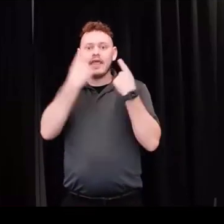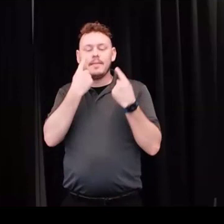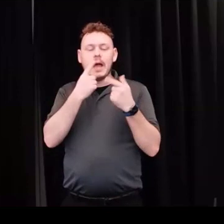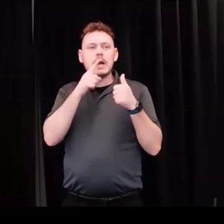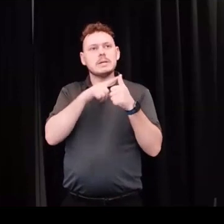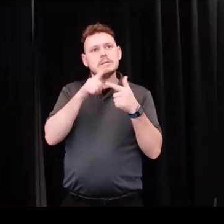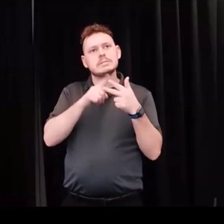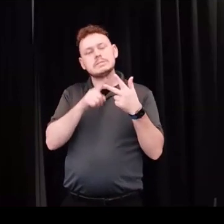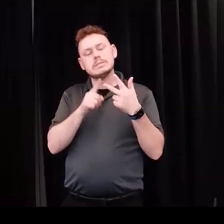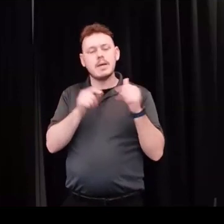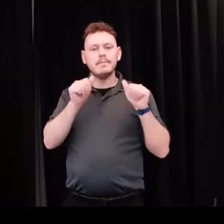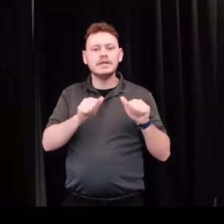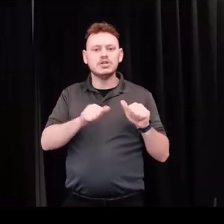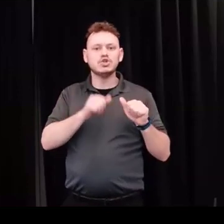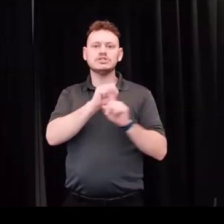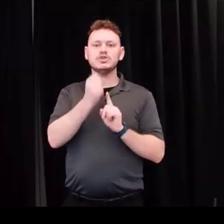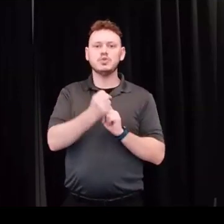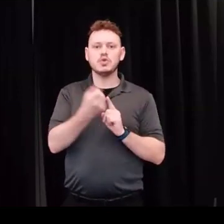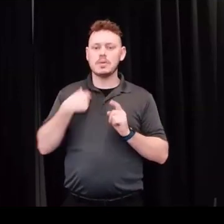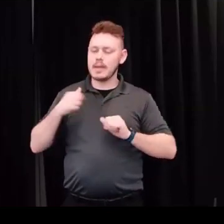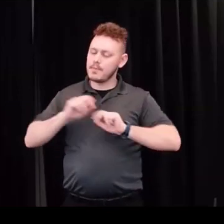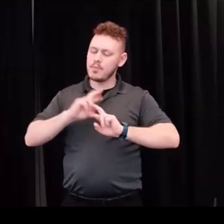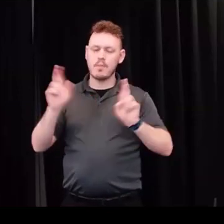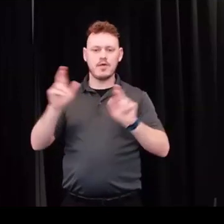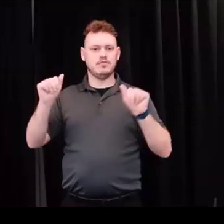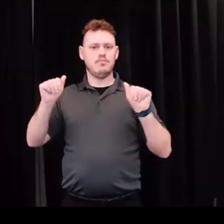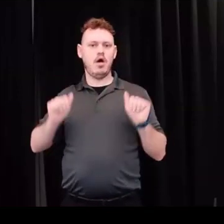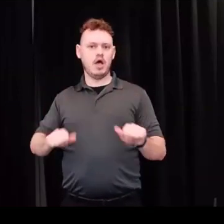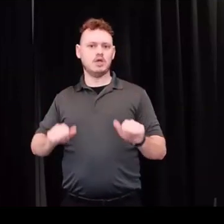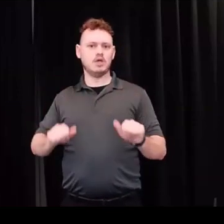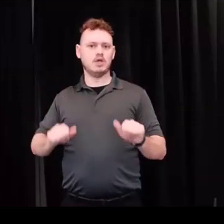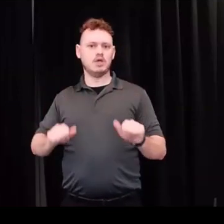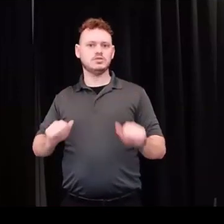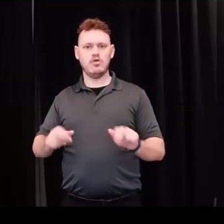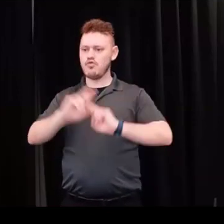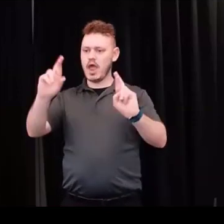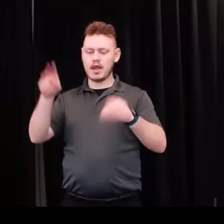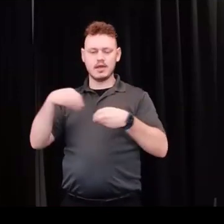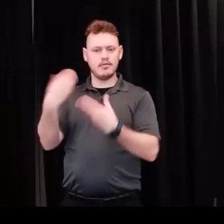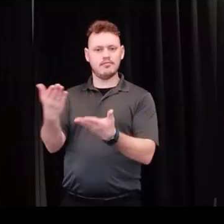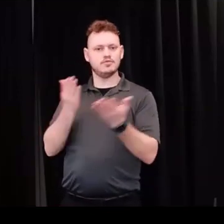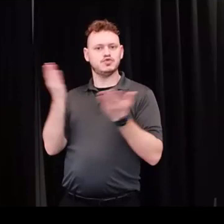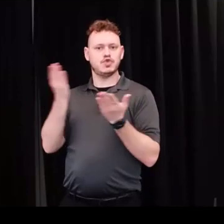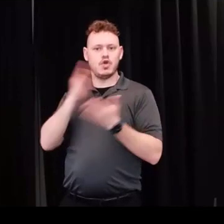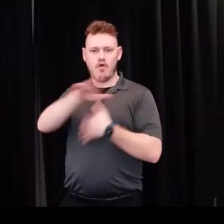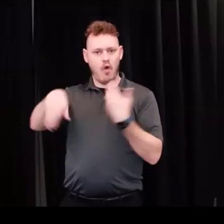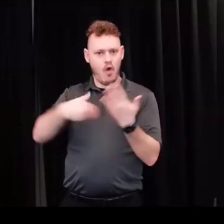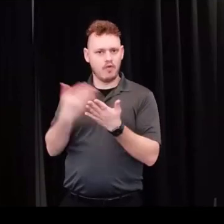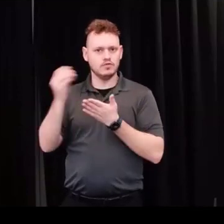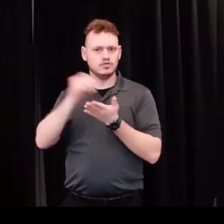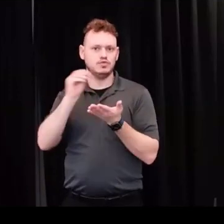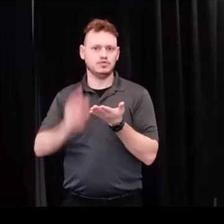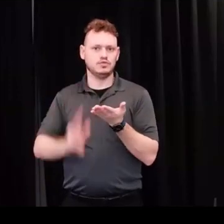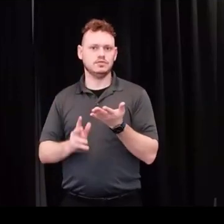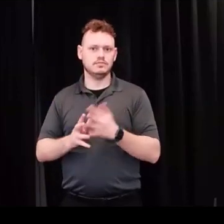so that we can be as prepared as possible to be ready to serve all of our students.